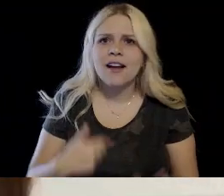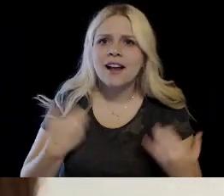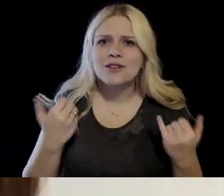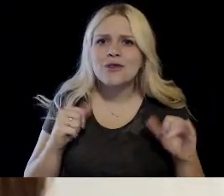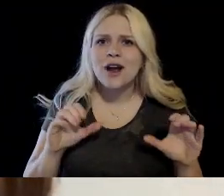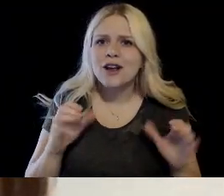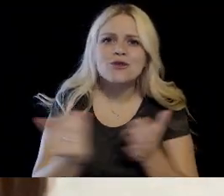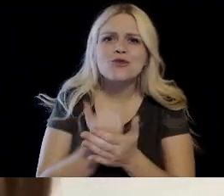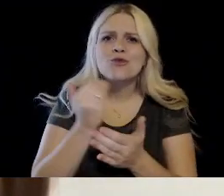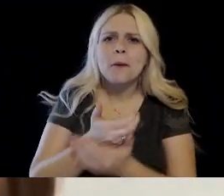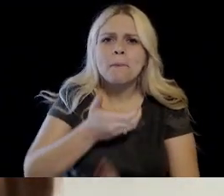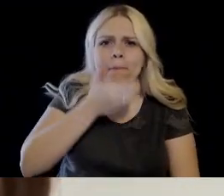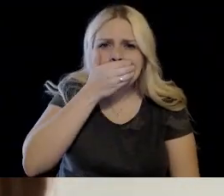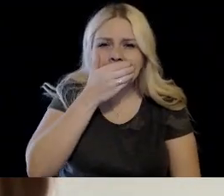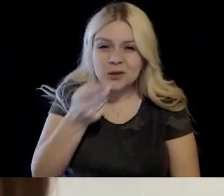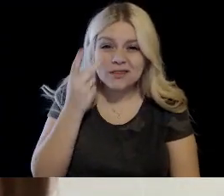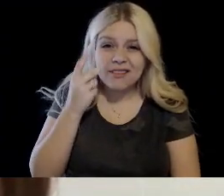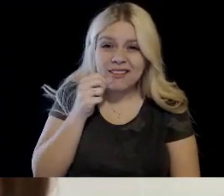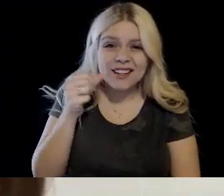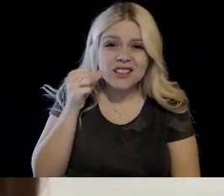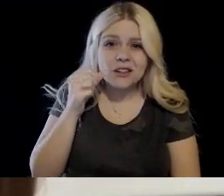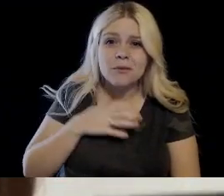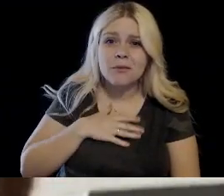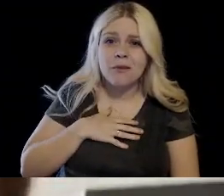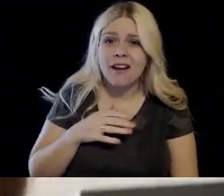mask. You guys, saw my mask yesterday was falling right down. But... We're trying